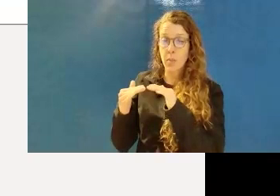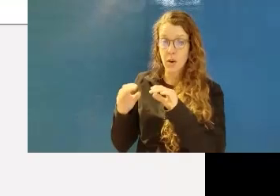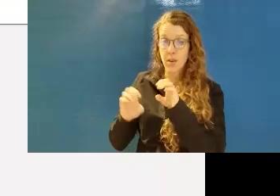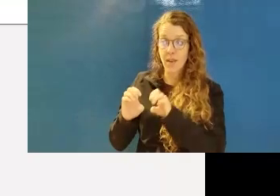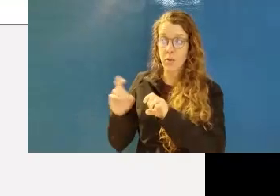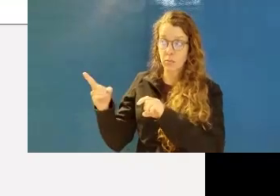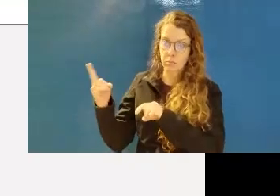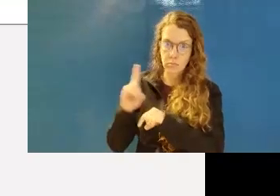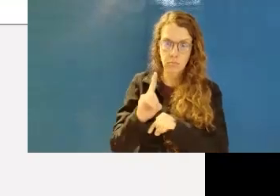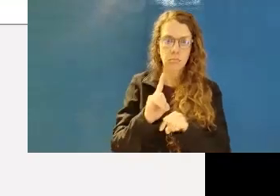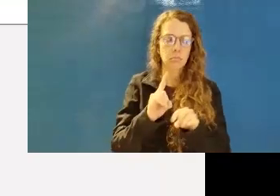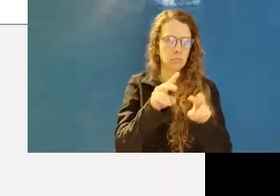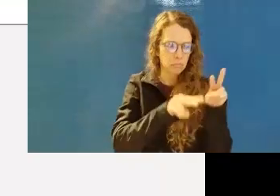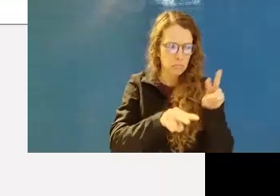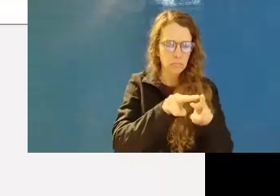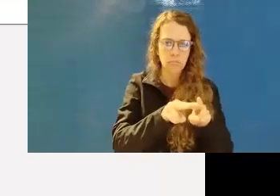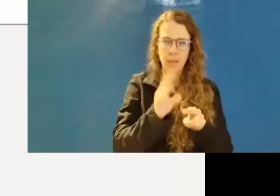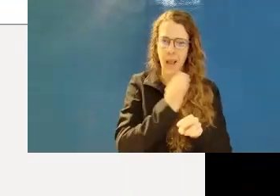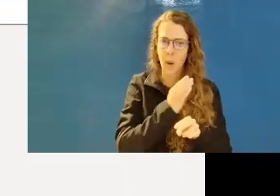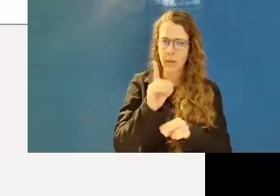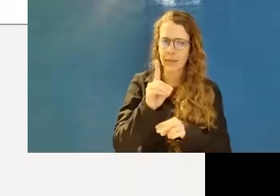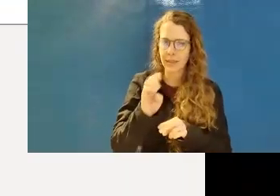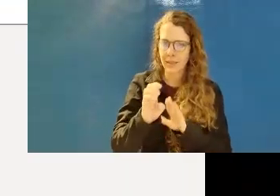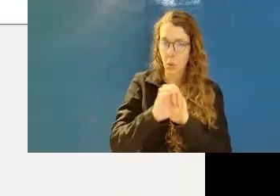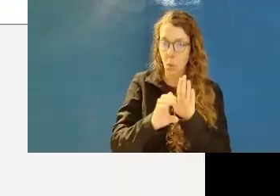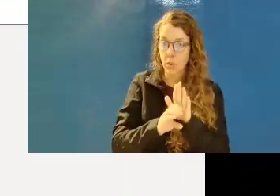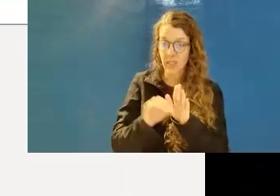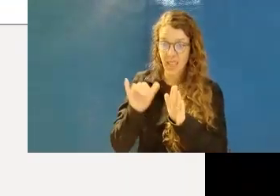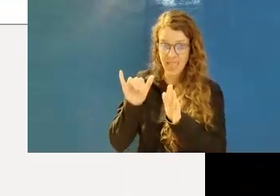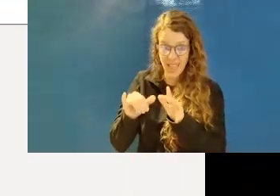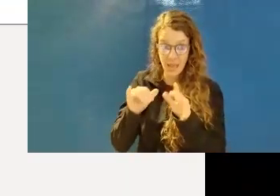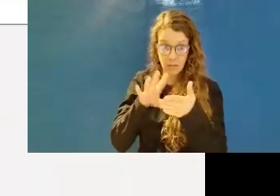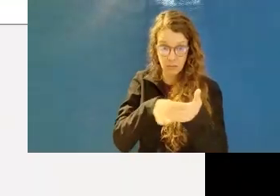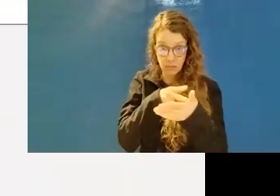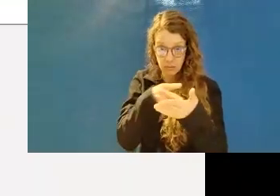what they would use, to assess our online courses.